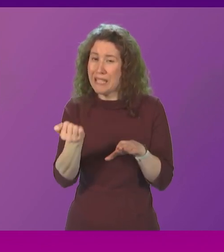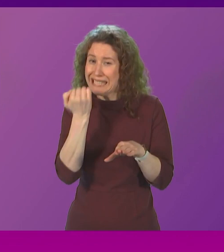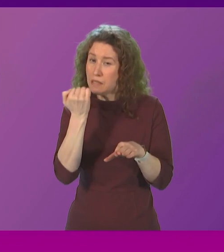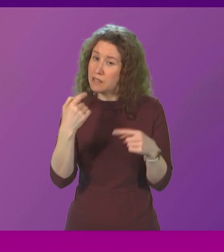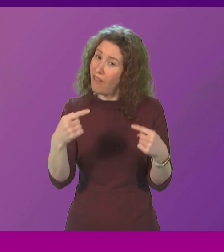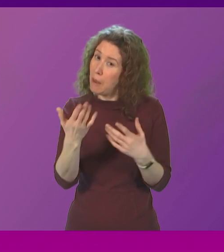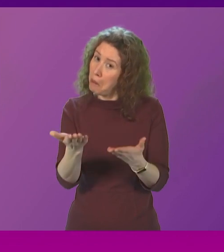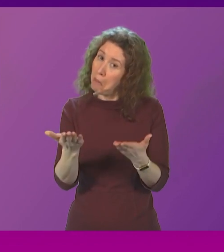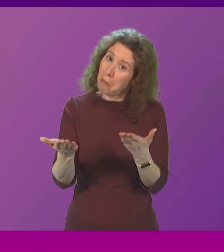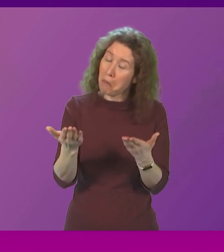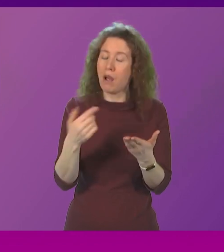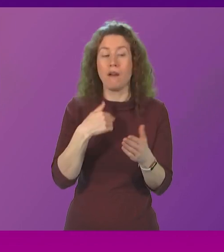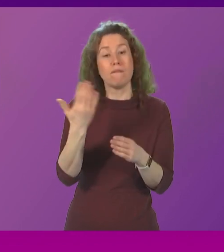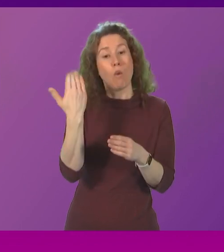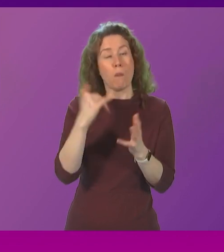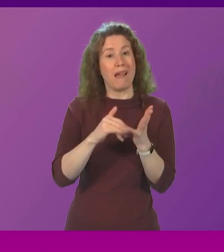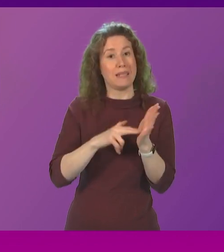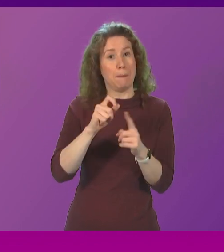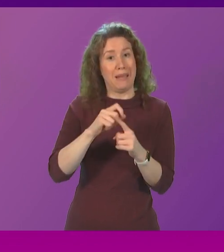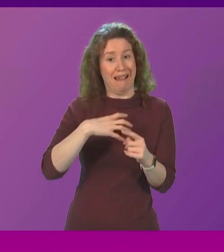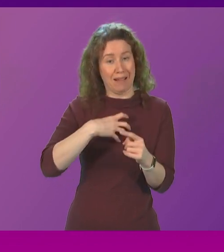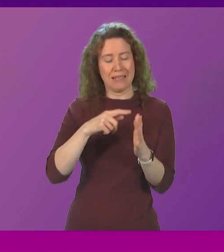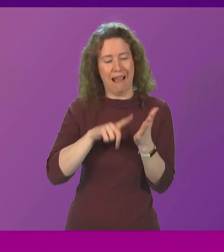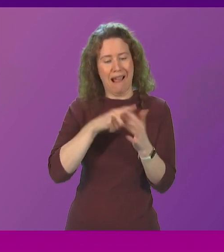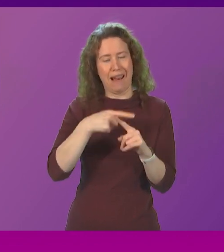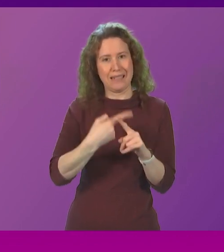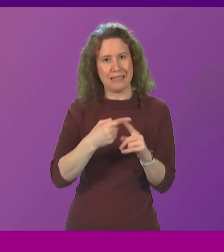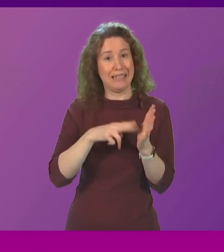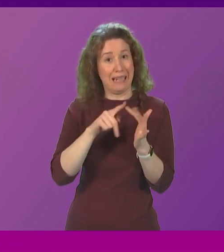Former SNP minister Alex Neil said that